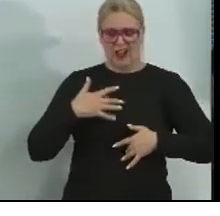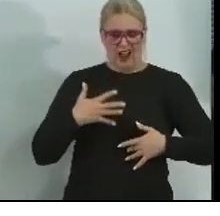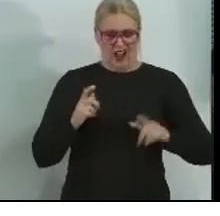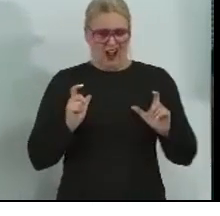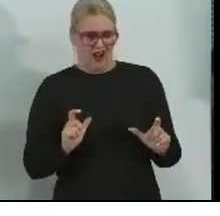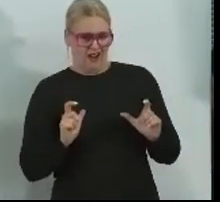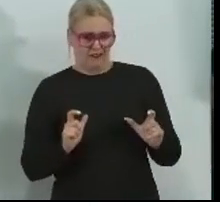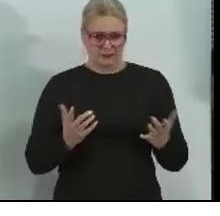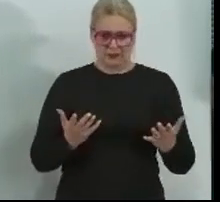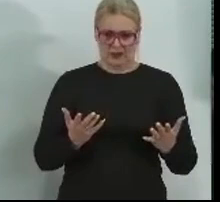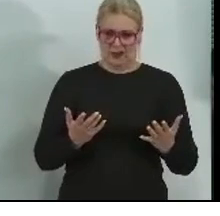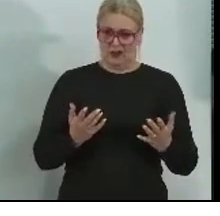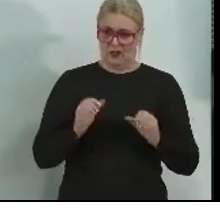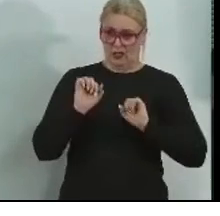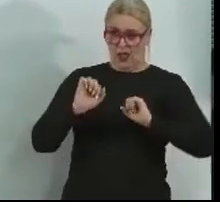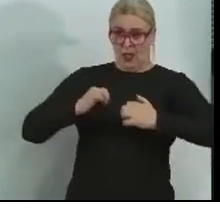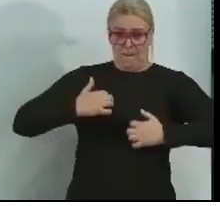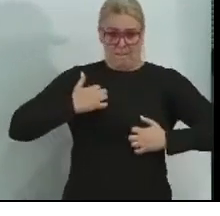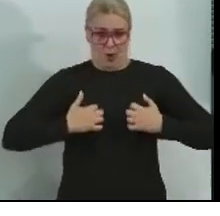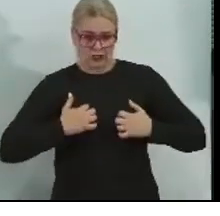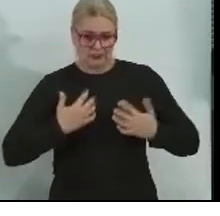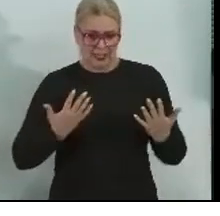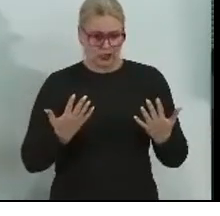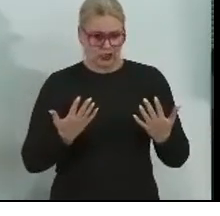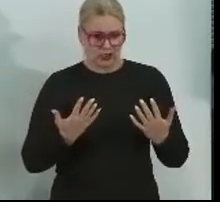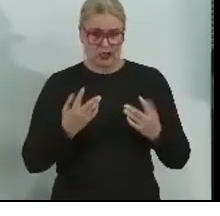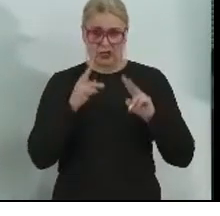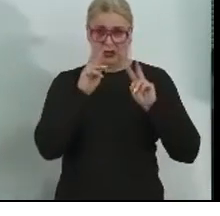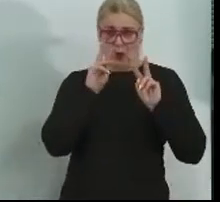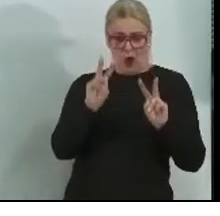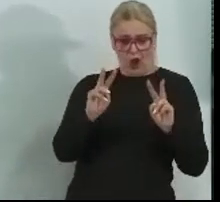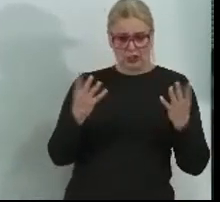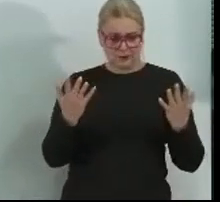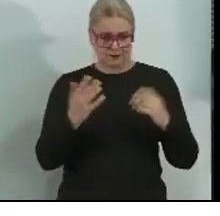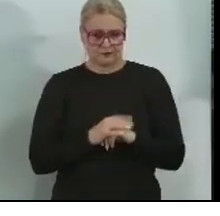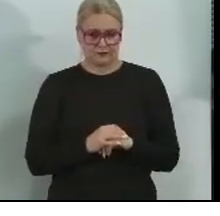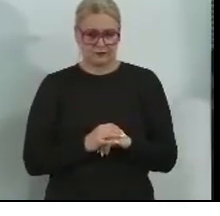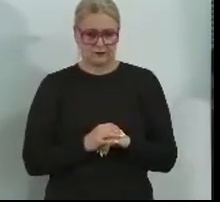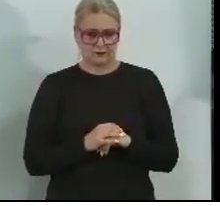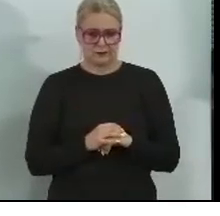We sort of, we put a proposition of thoughts, a sort of a brief into for creative, which had a